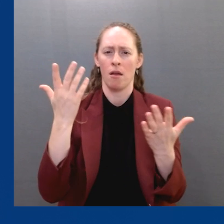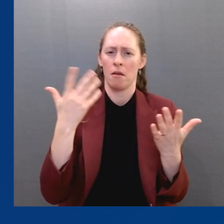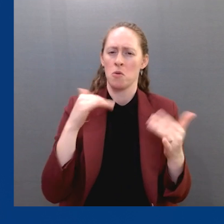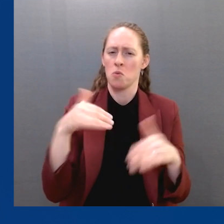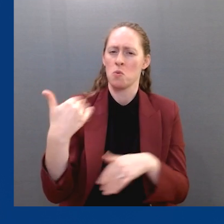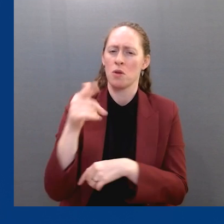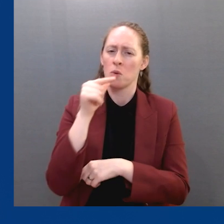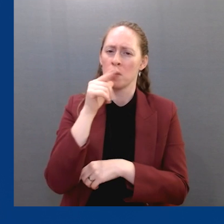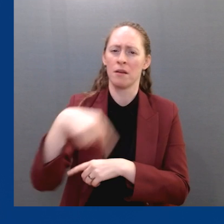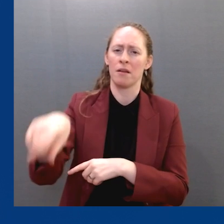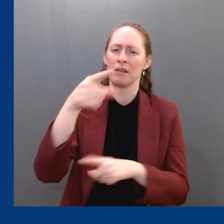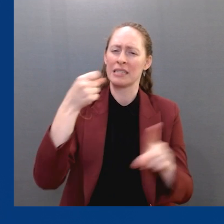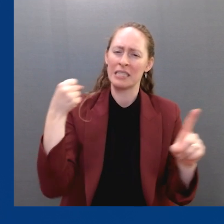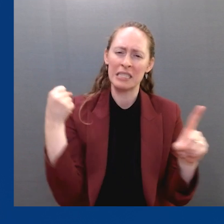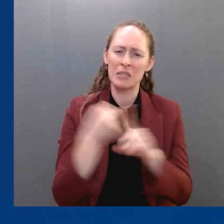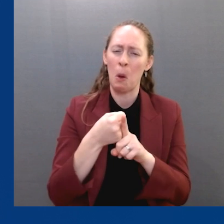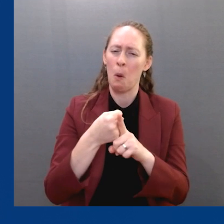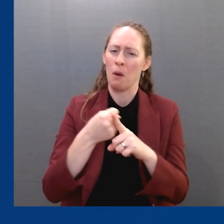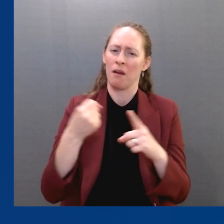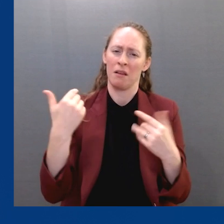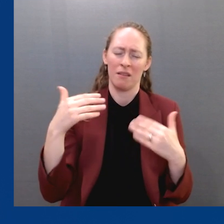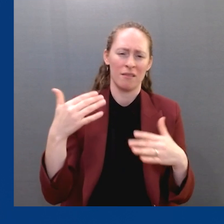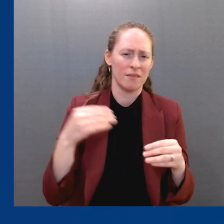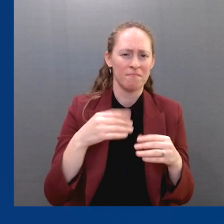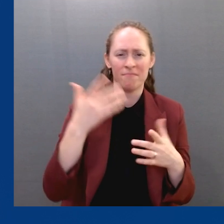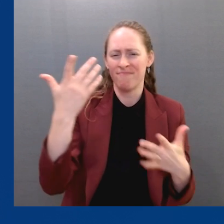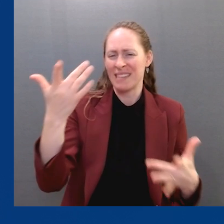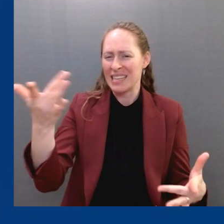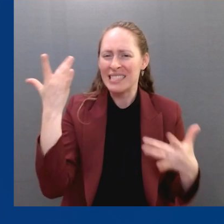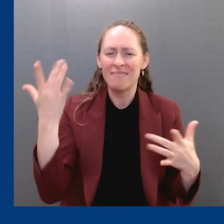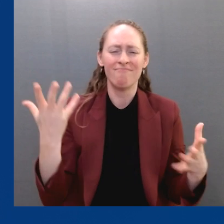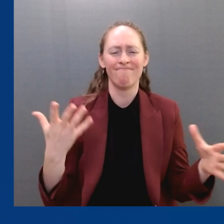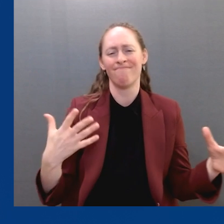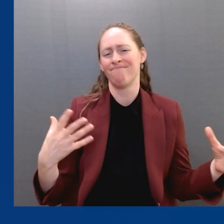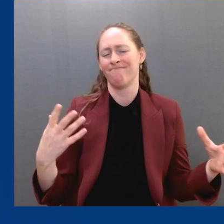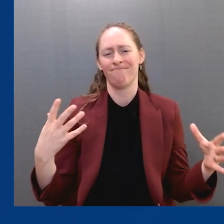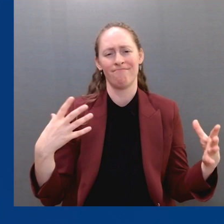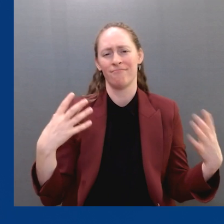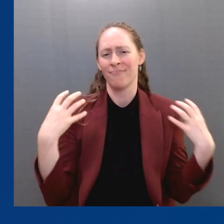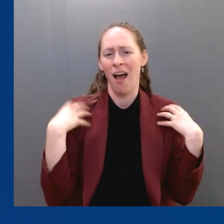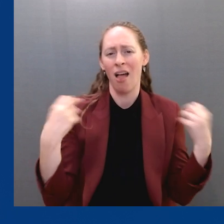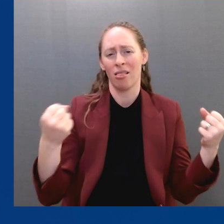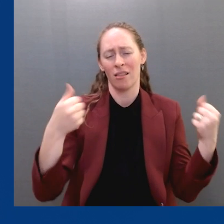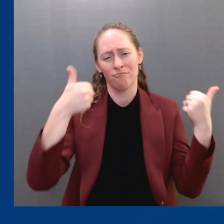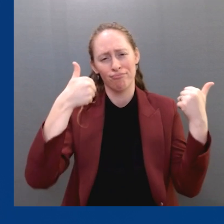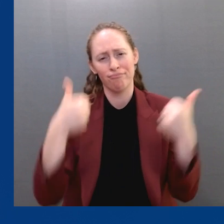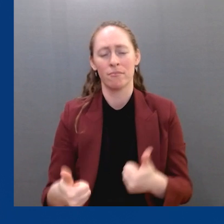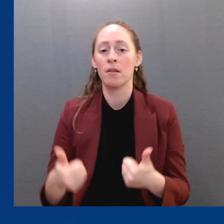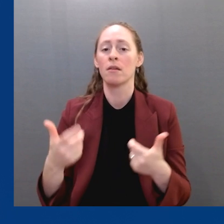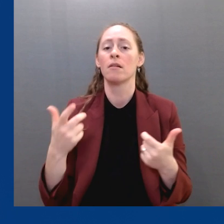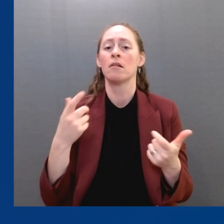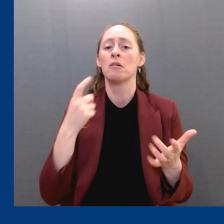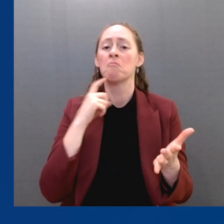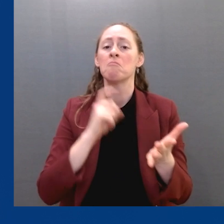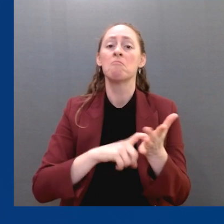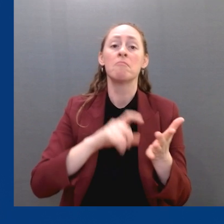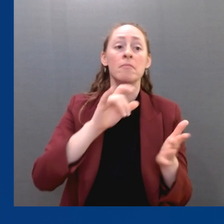compared to the most recent some variants. Also good news is that the current antivirals